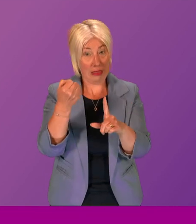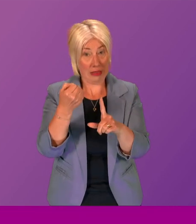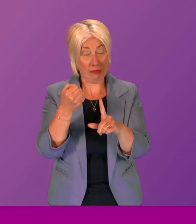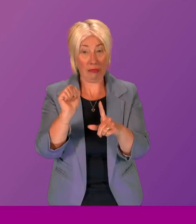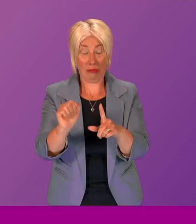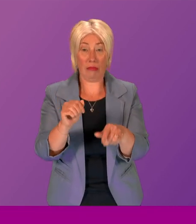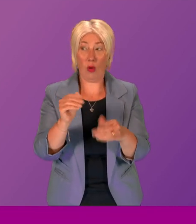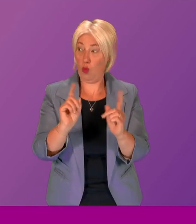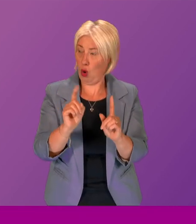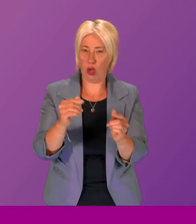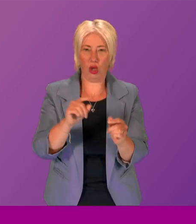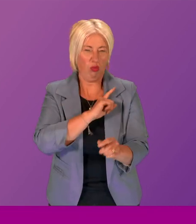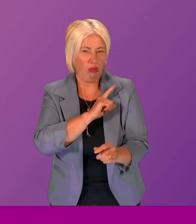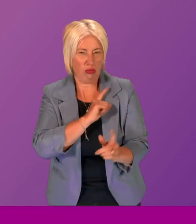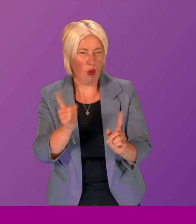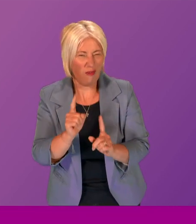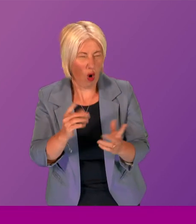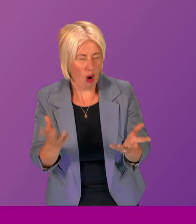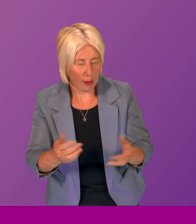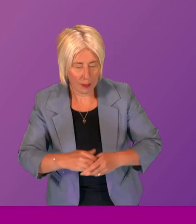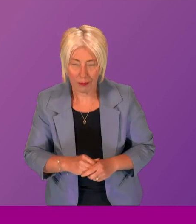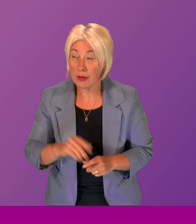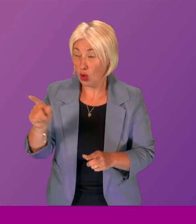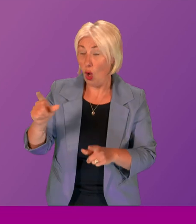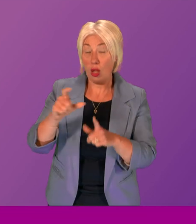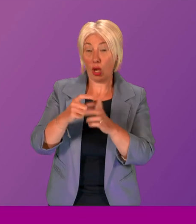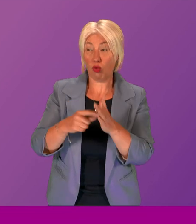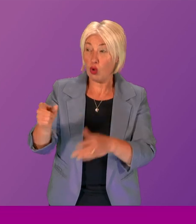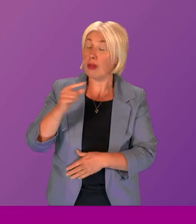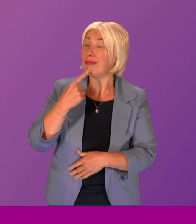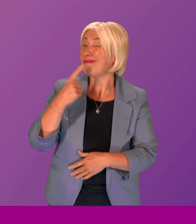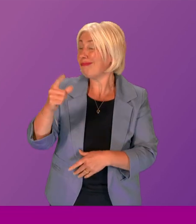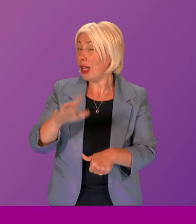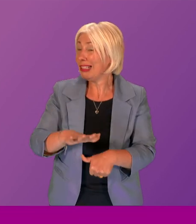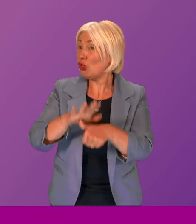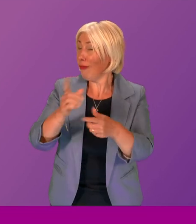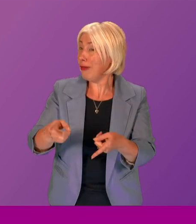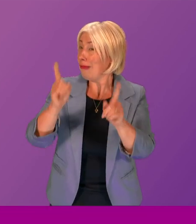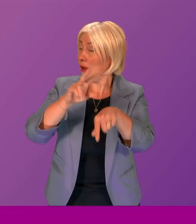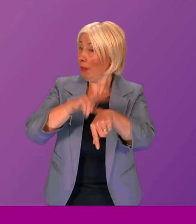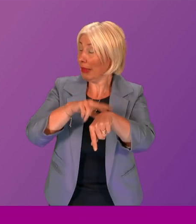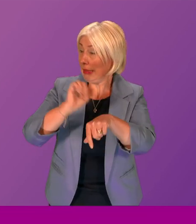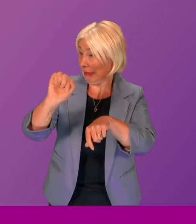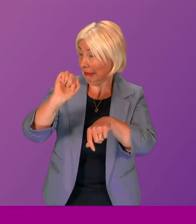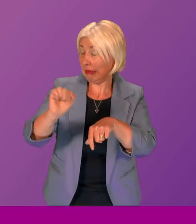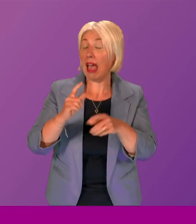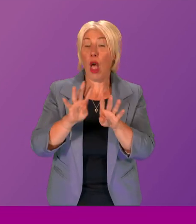and the purpose of their recording, I refer Douglas Ross to the chief constable, who was very clear at the Scottish Police Authority board meeting last